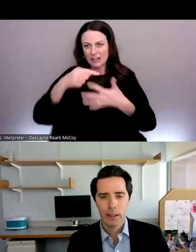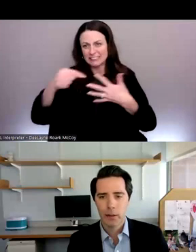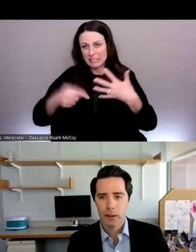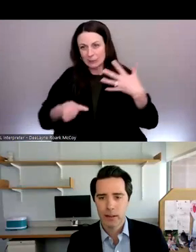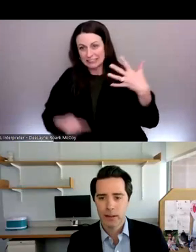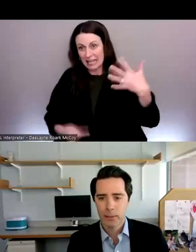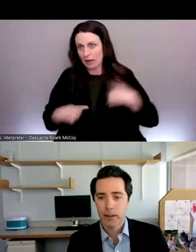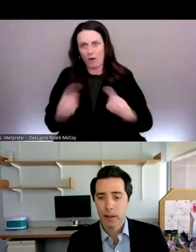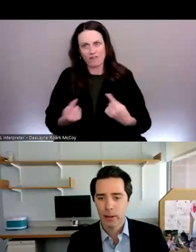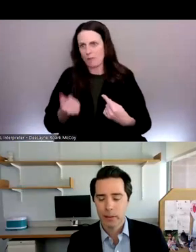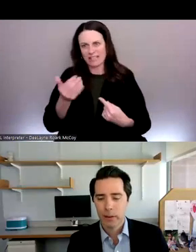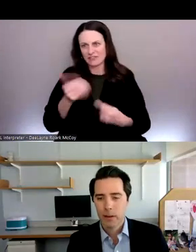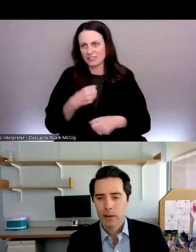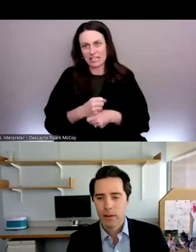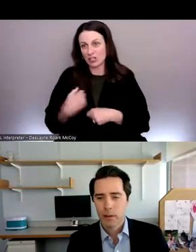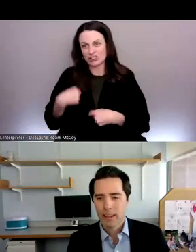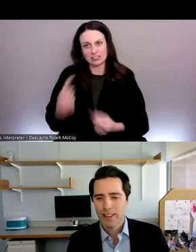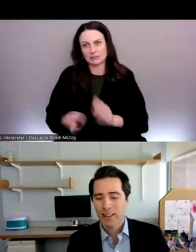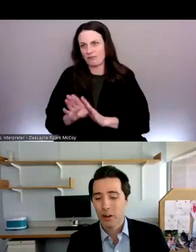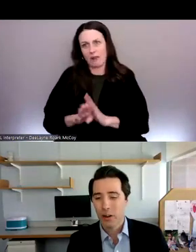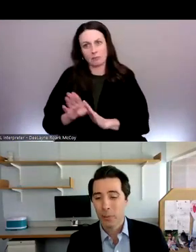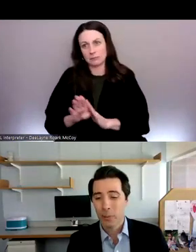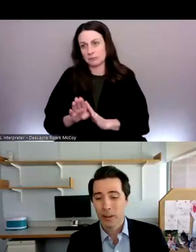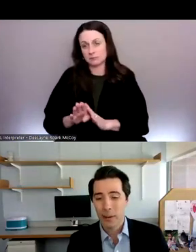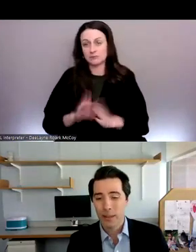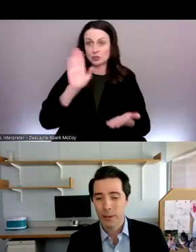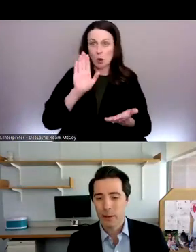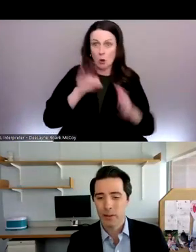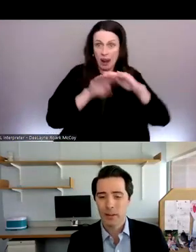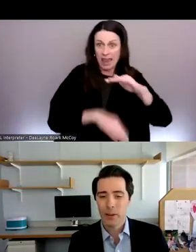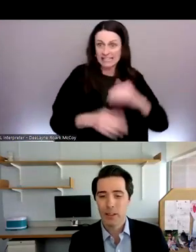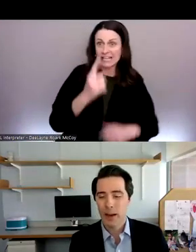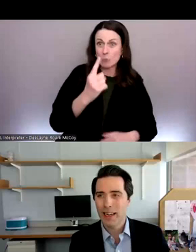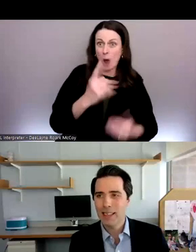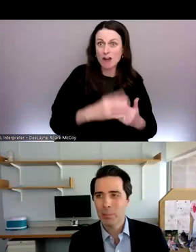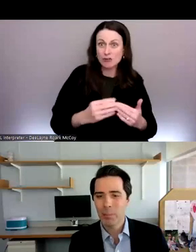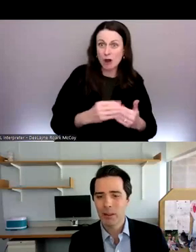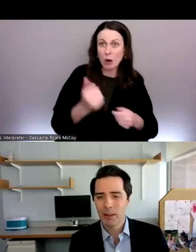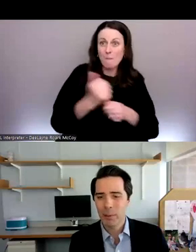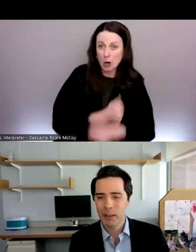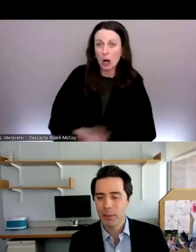years since it's been developed so it's less than a dollar per million